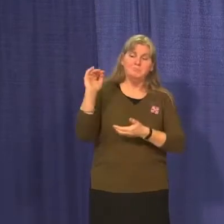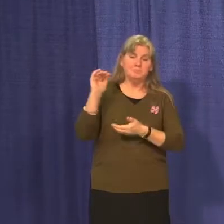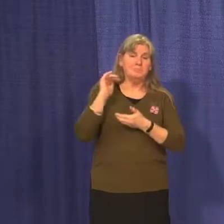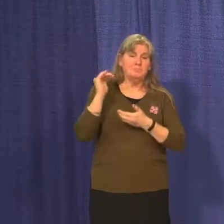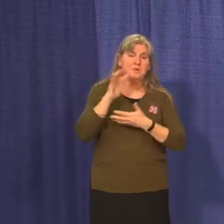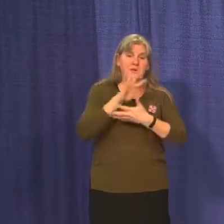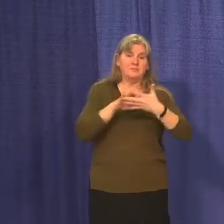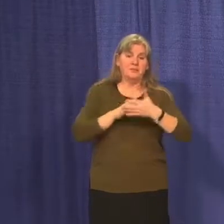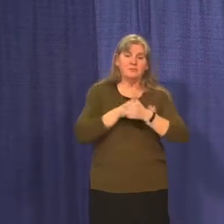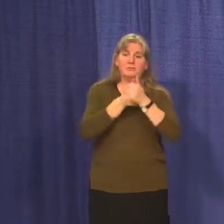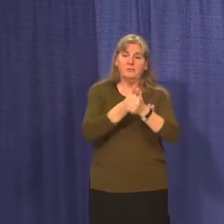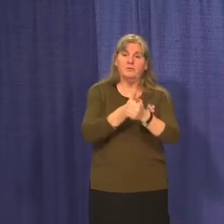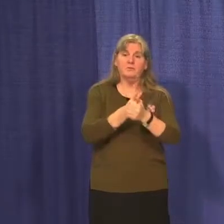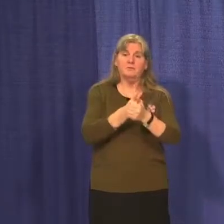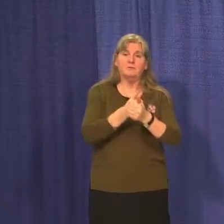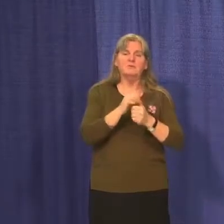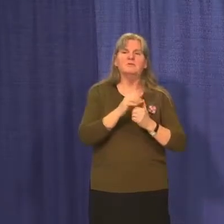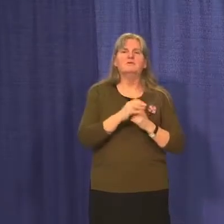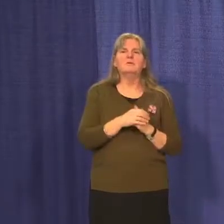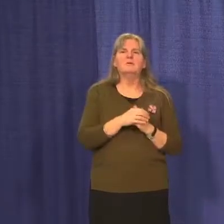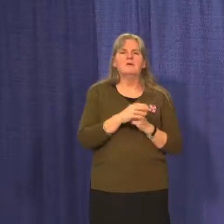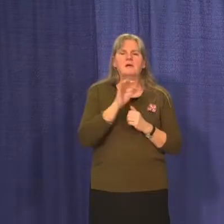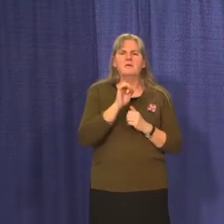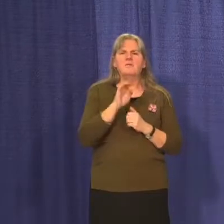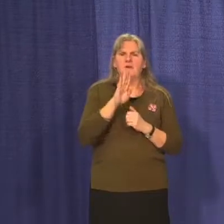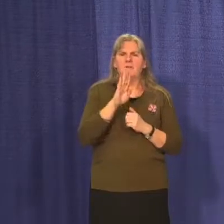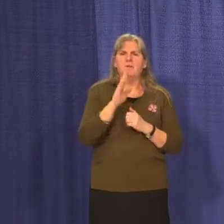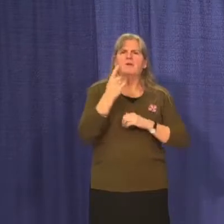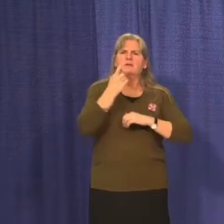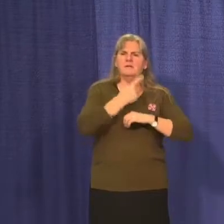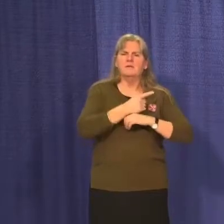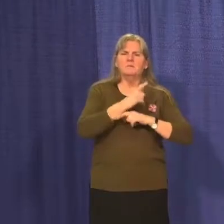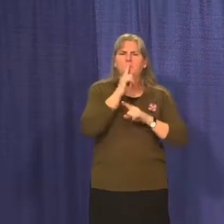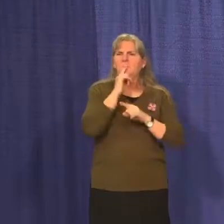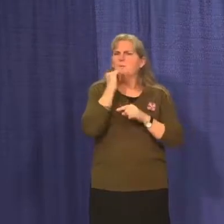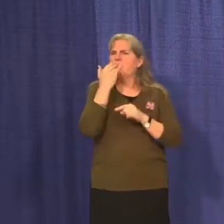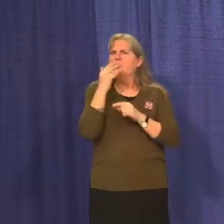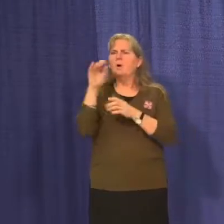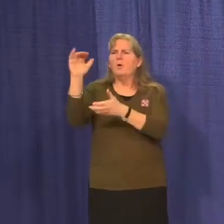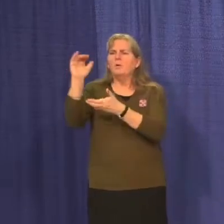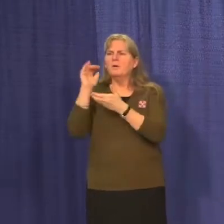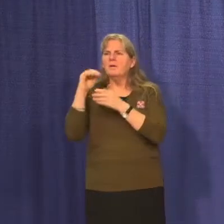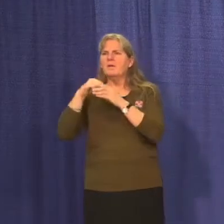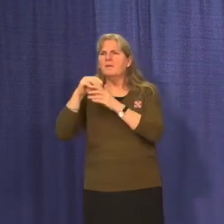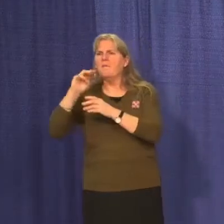not come in as scheduled. We have the February dates. We do not have March dates